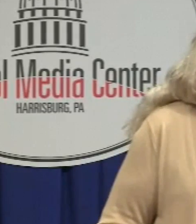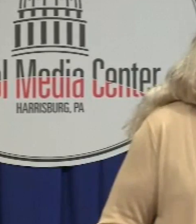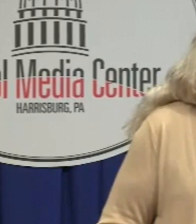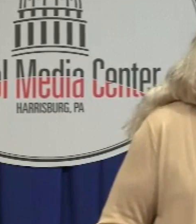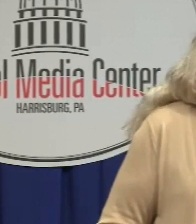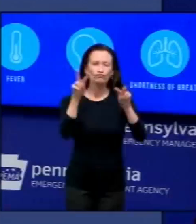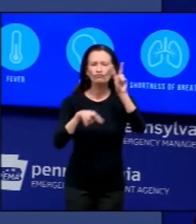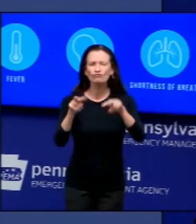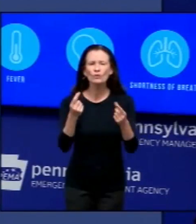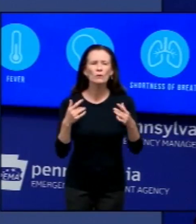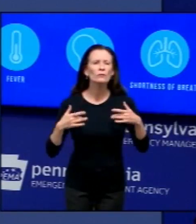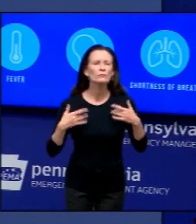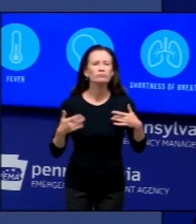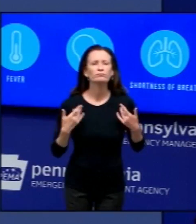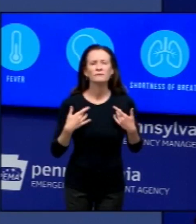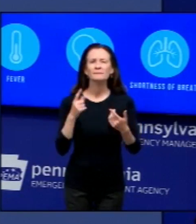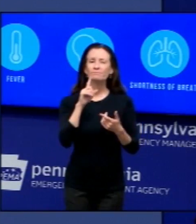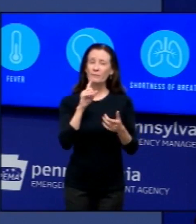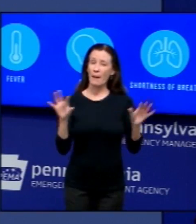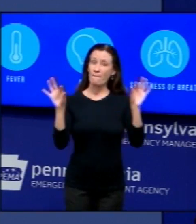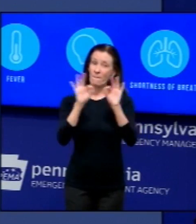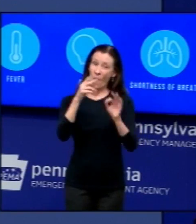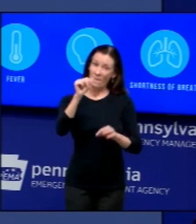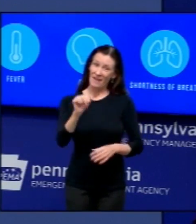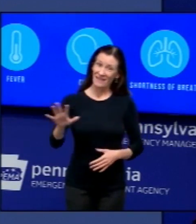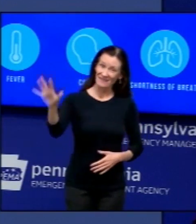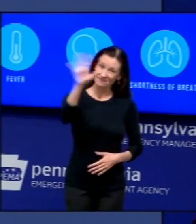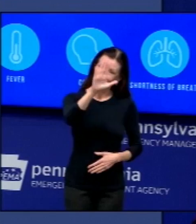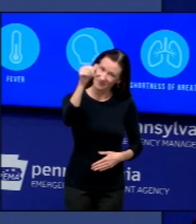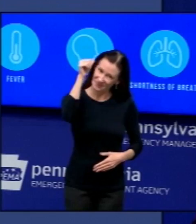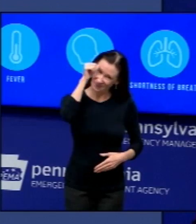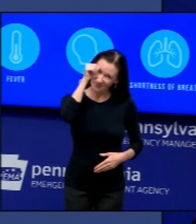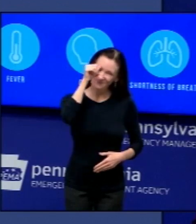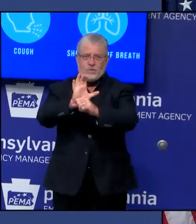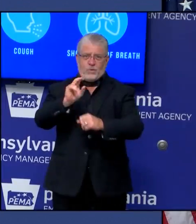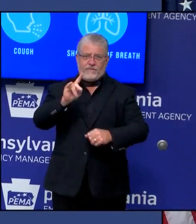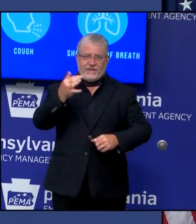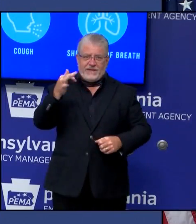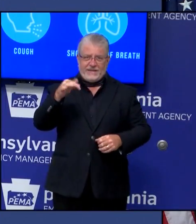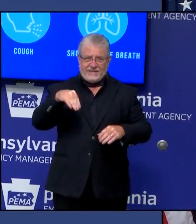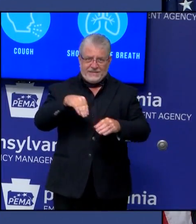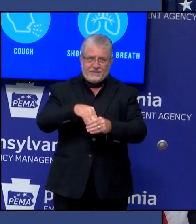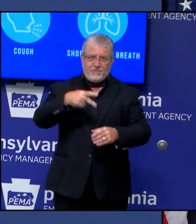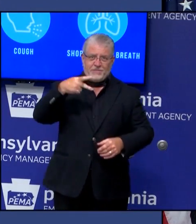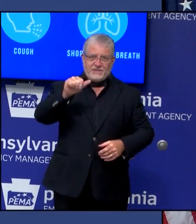GENERAL, HAS SERVED IN HER CURRENT POSITION SINCE 20-17, MAKING HER ONE OF THE FEW TRANSGENDER PEOPLE SERVING IN